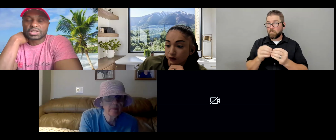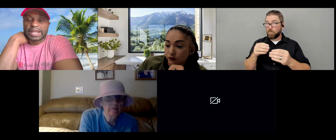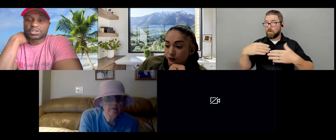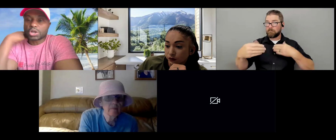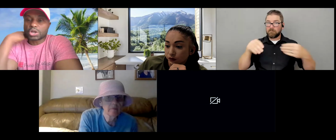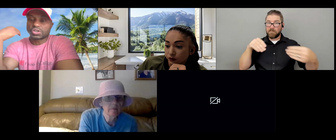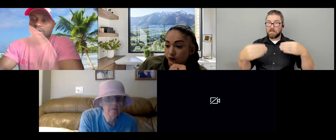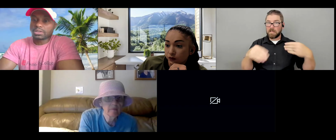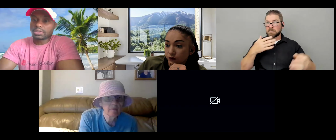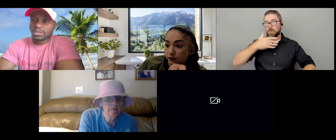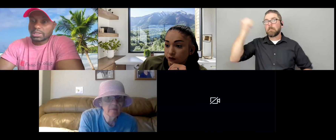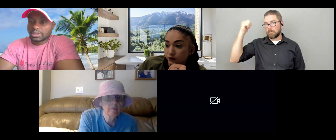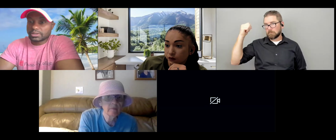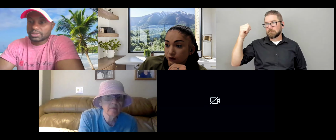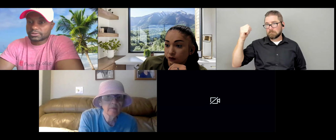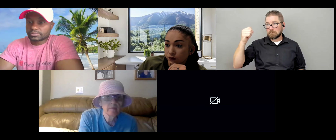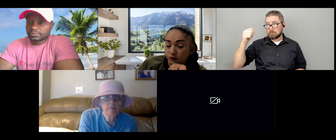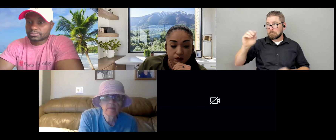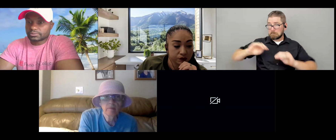Did that answer the question?